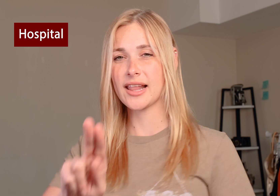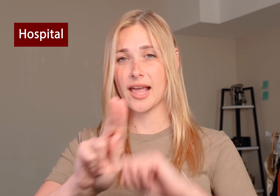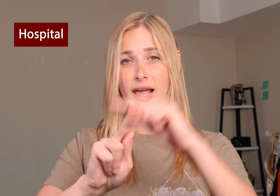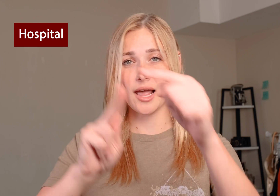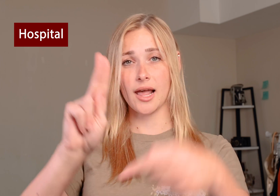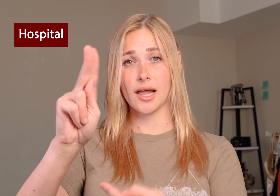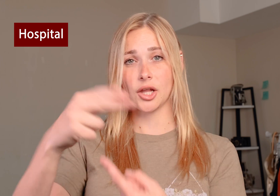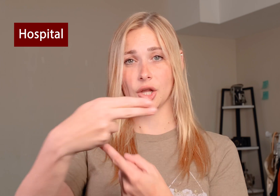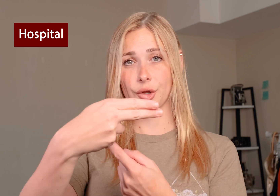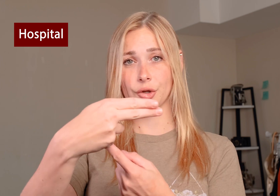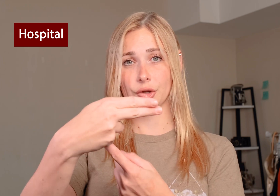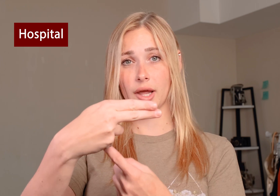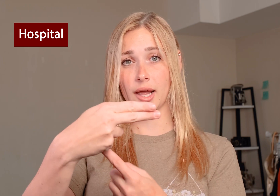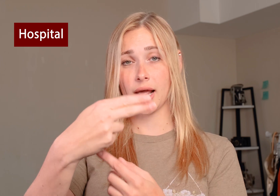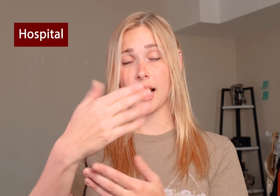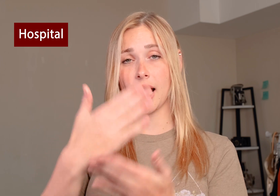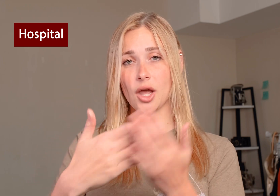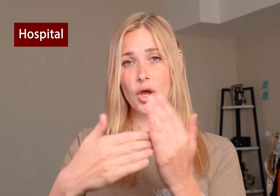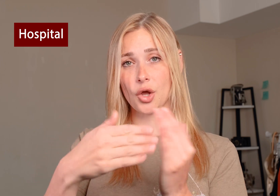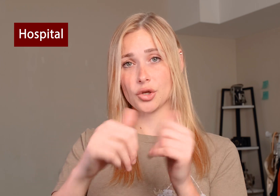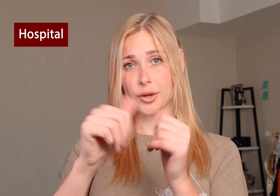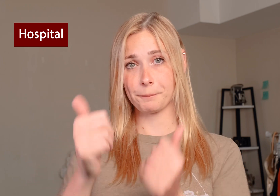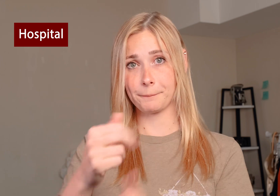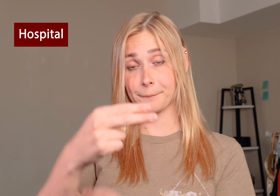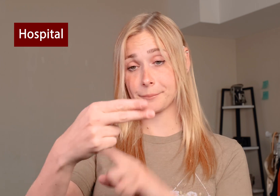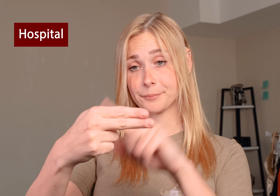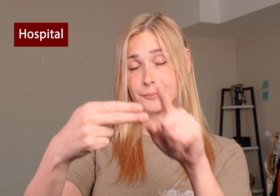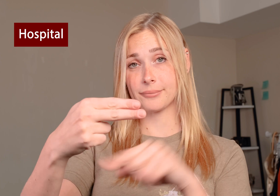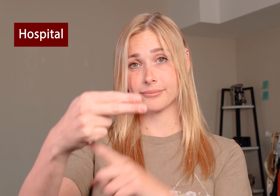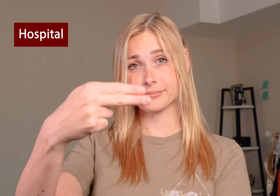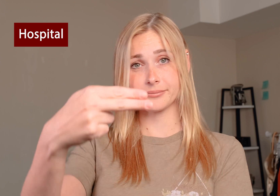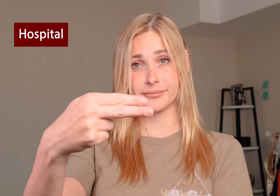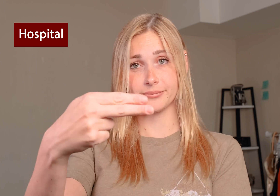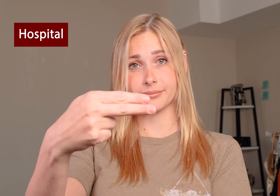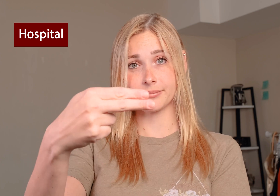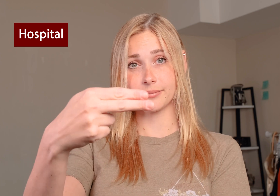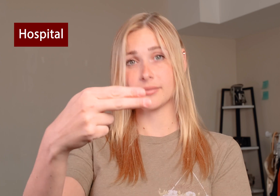Using the H hand shape, you then draw a cross on your arm,